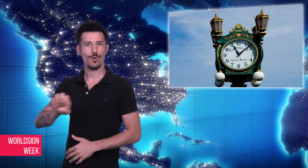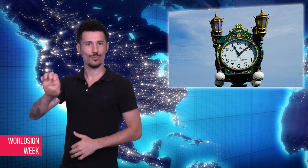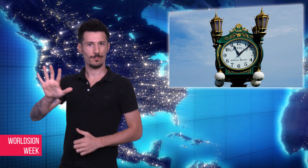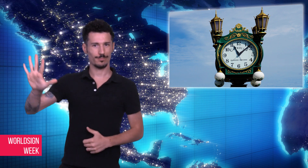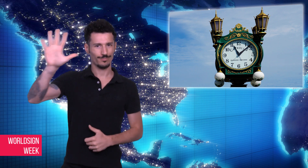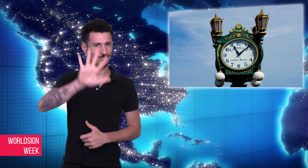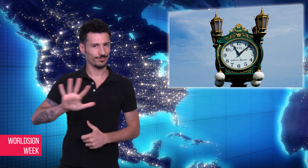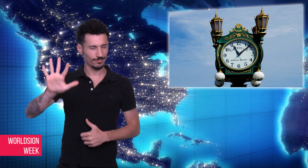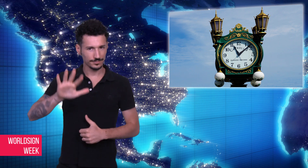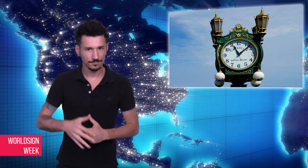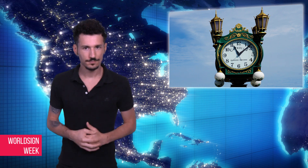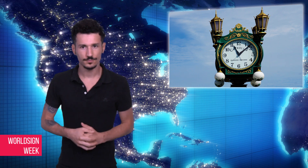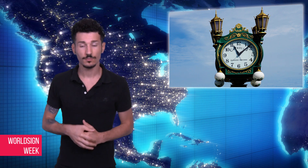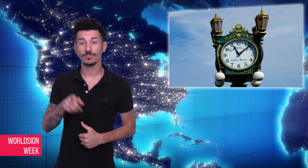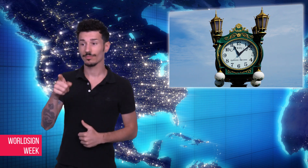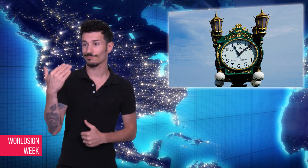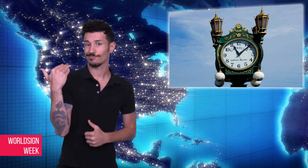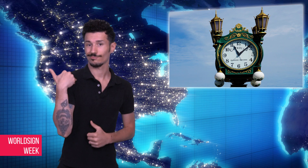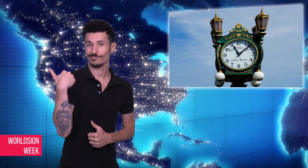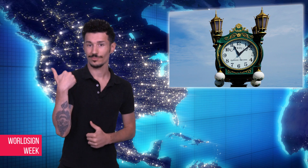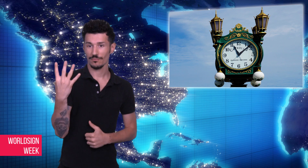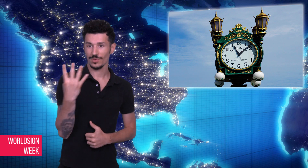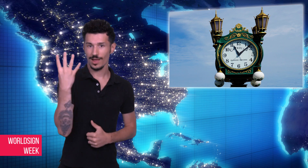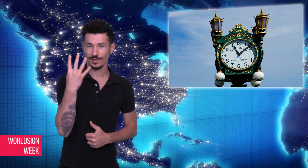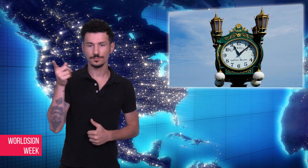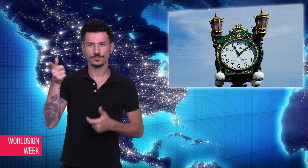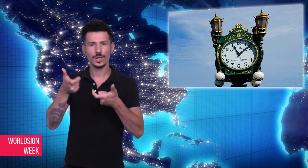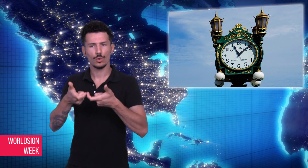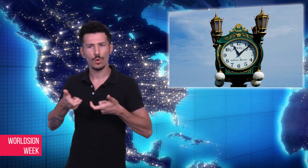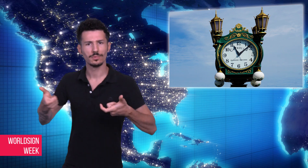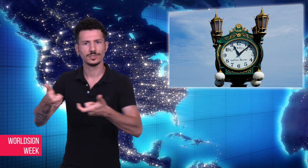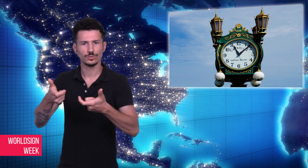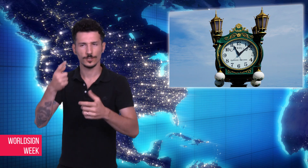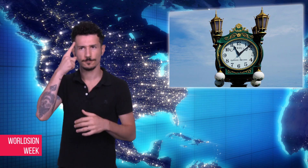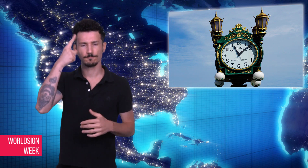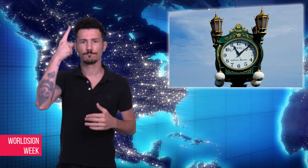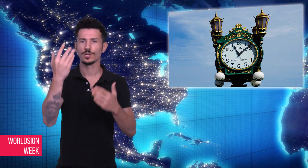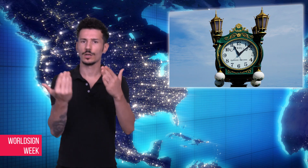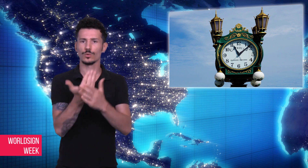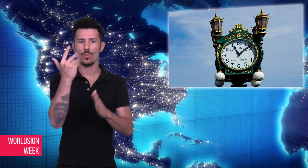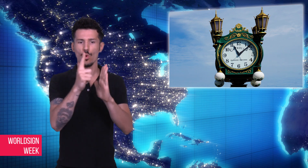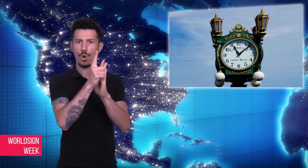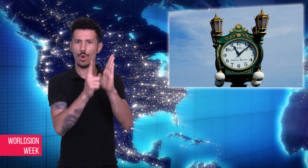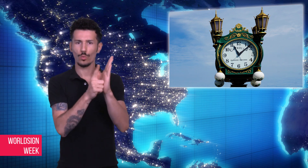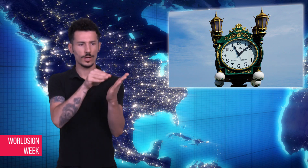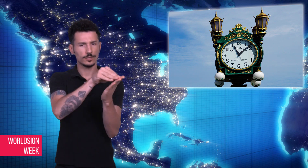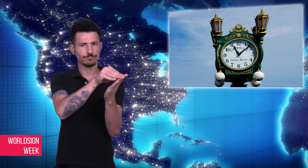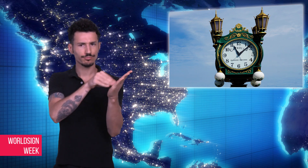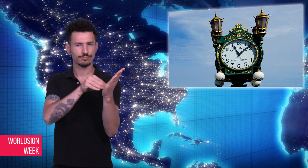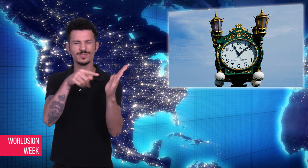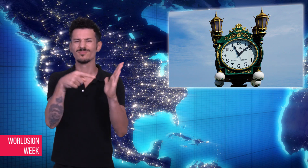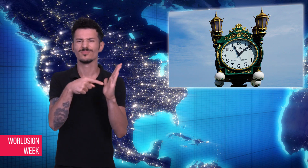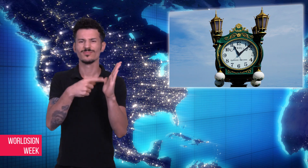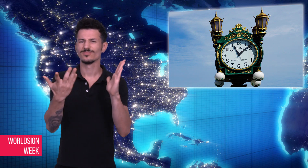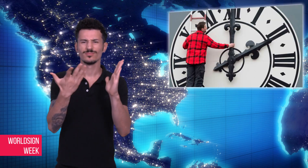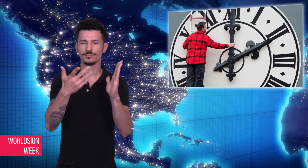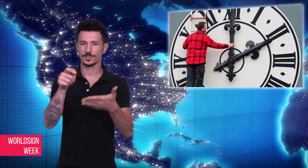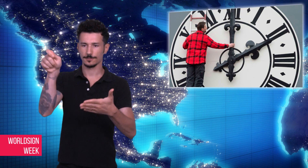is responsible for drawing up proposals of new European legislation